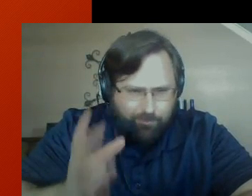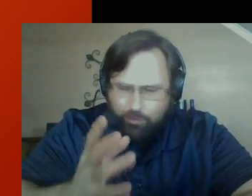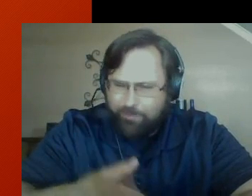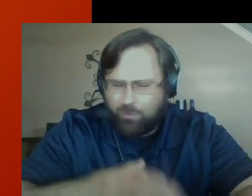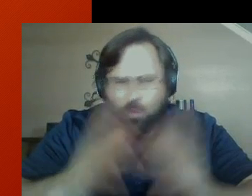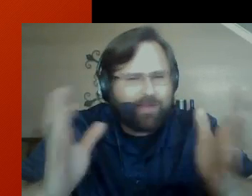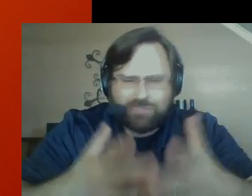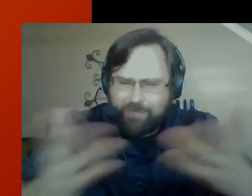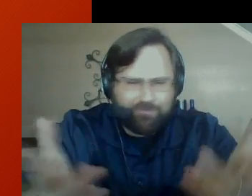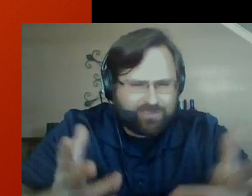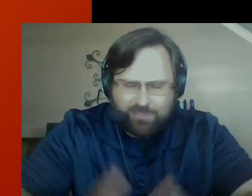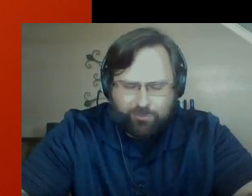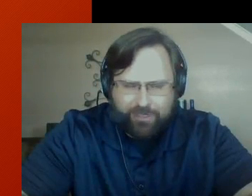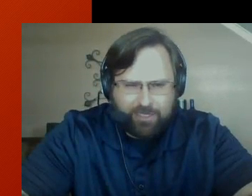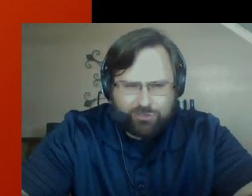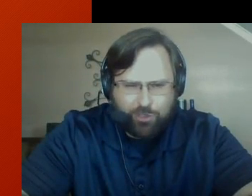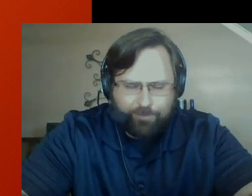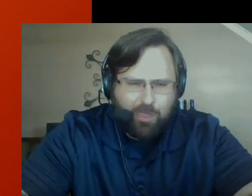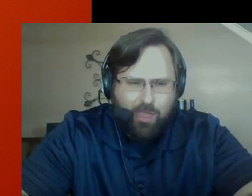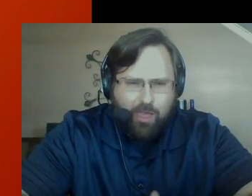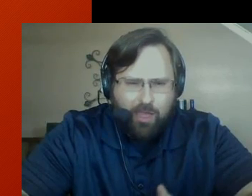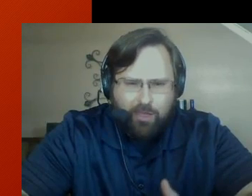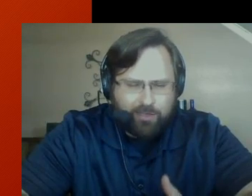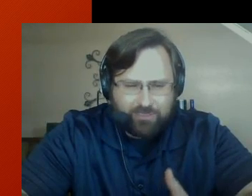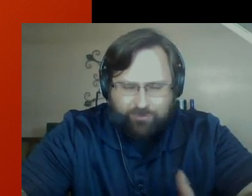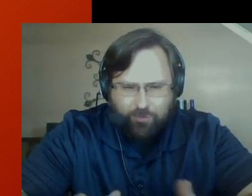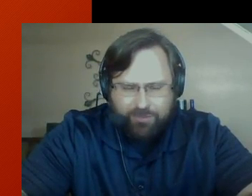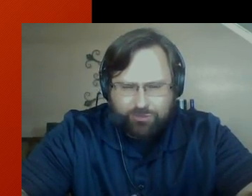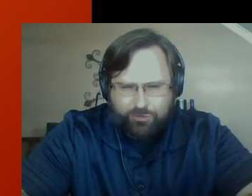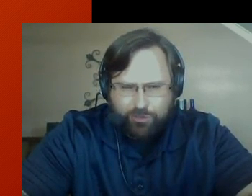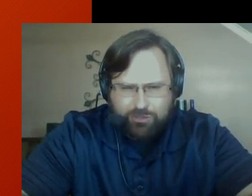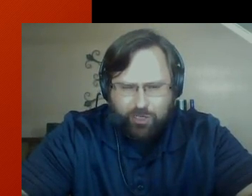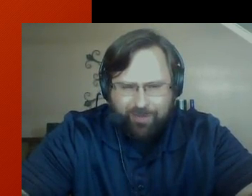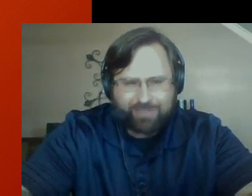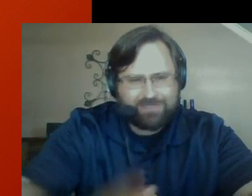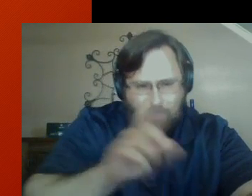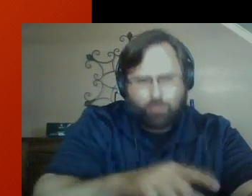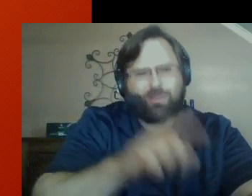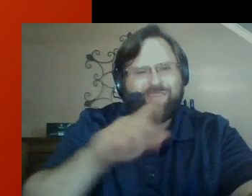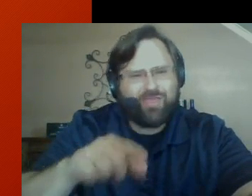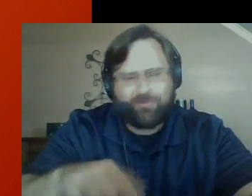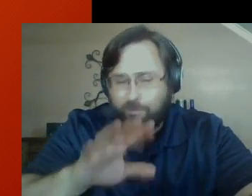modal meaning whatever type of auxiliary term auxiliary verb that you're going to talk about it's the modal and then the verb